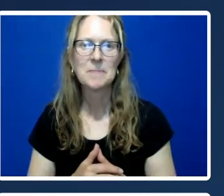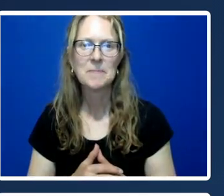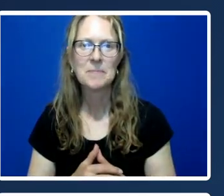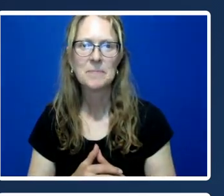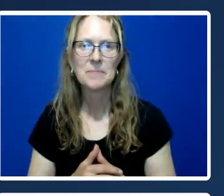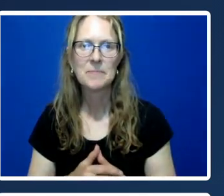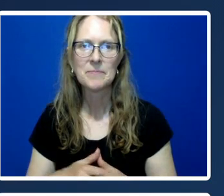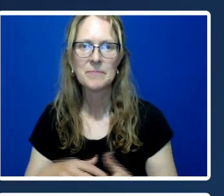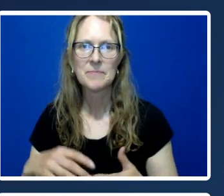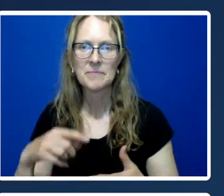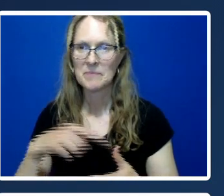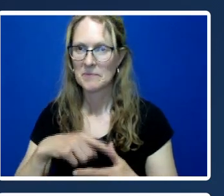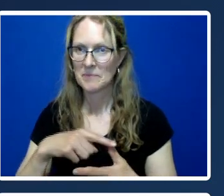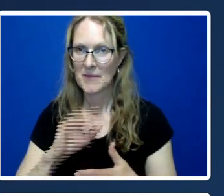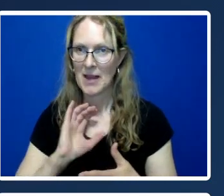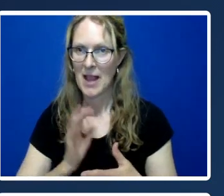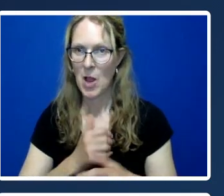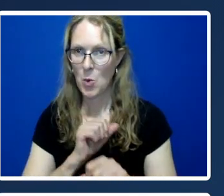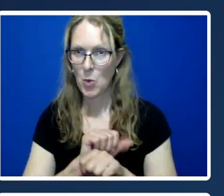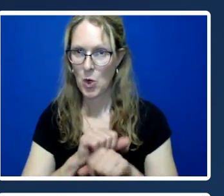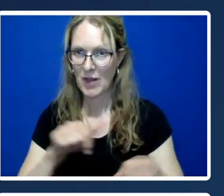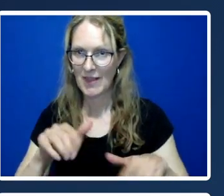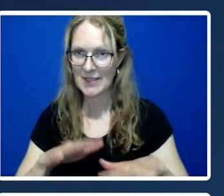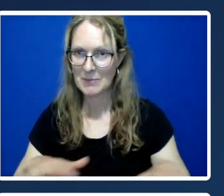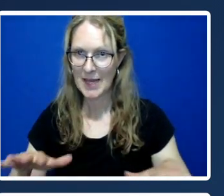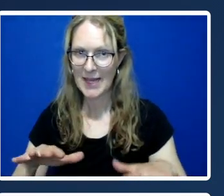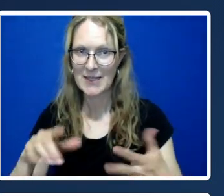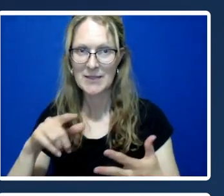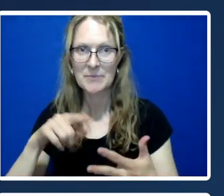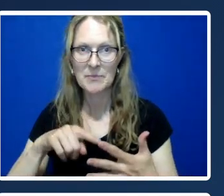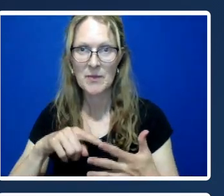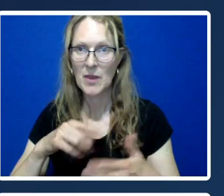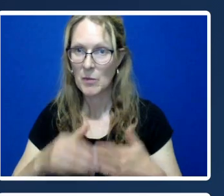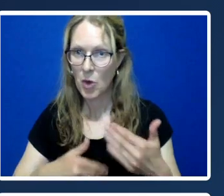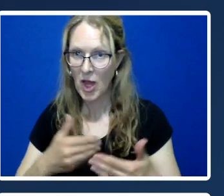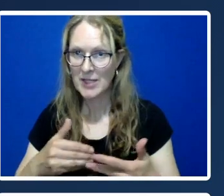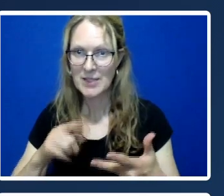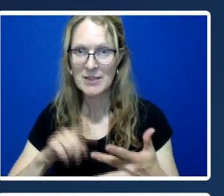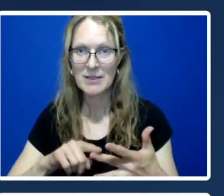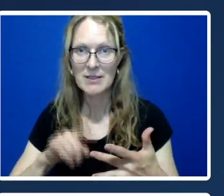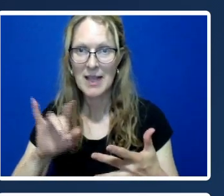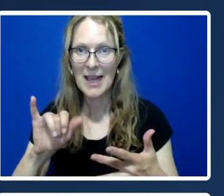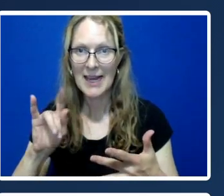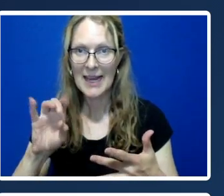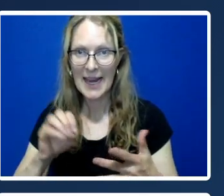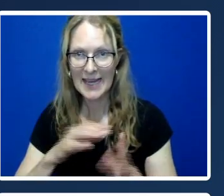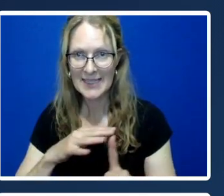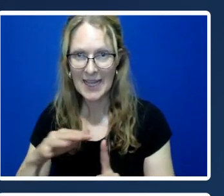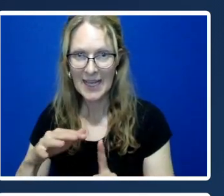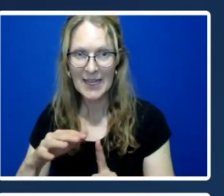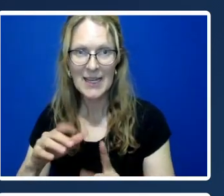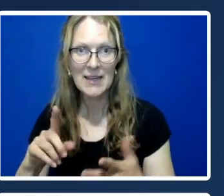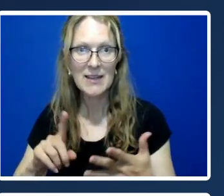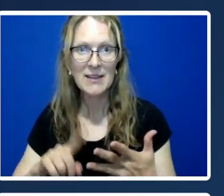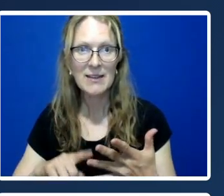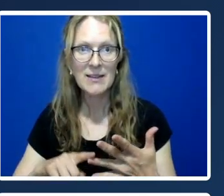the process we use. Will share case studies, will share some top level what we learned,